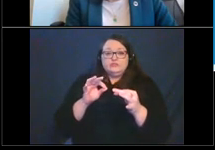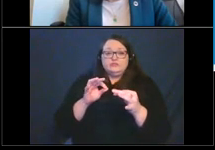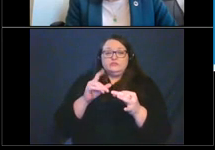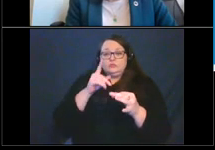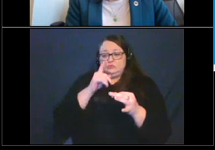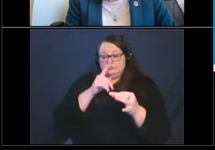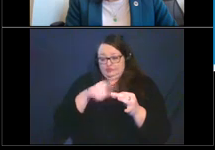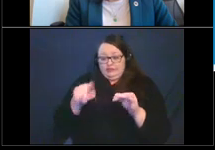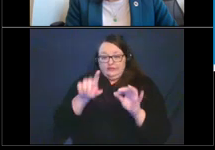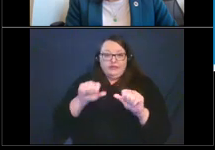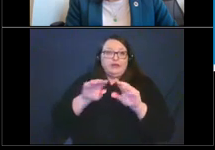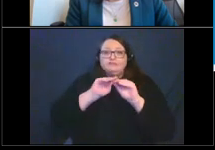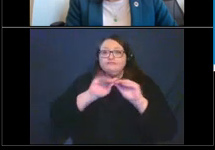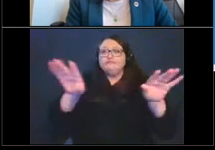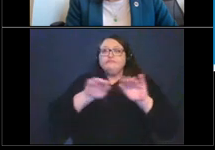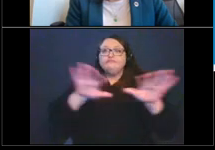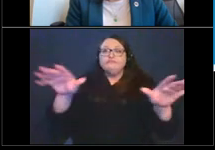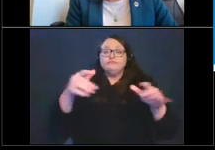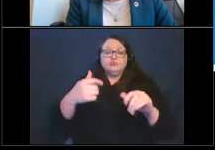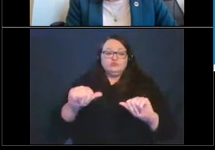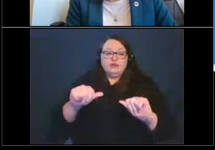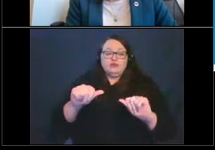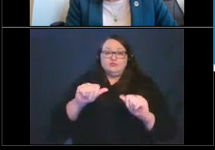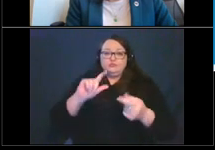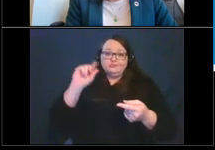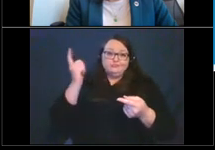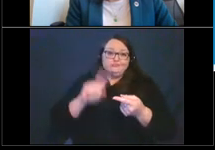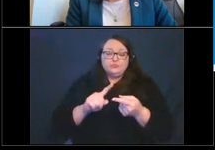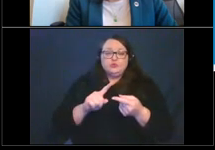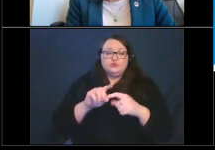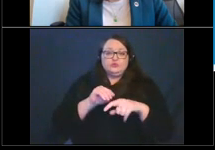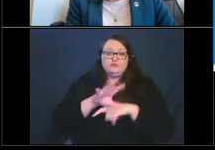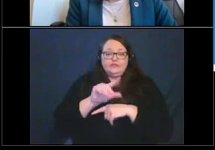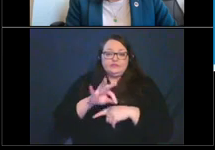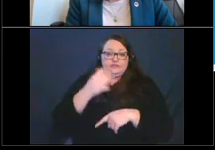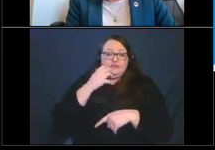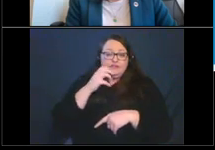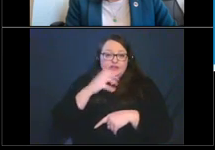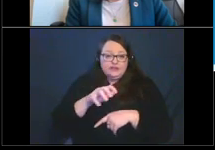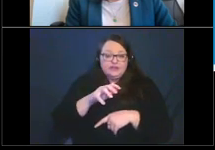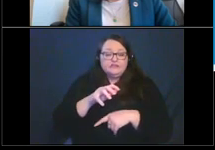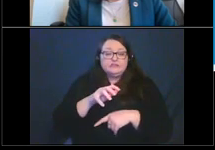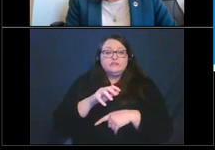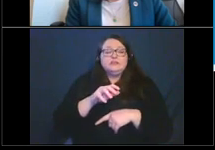you know, to mitigate the effects of the heat at the level that you're messaging with versus,